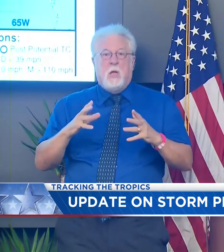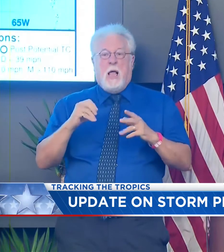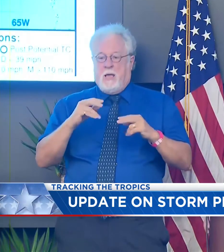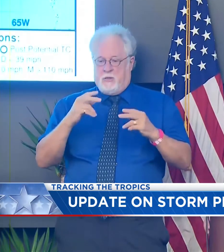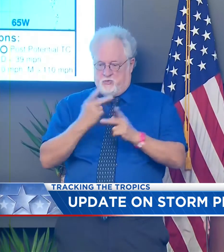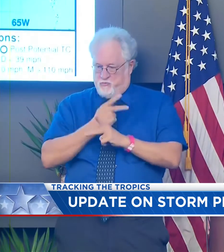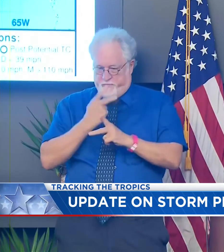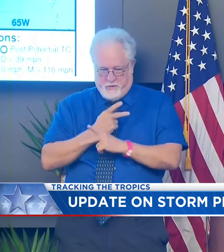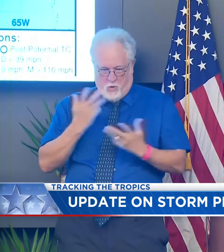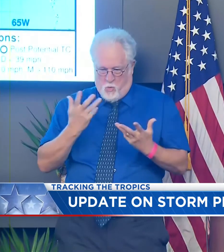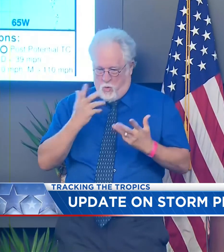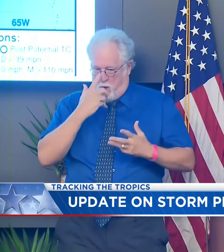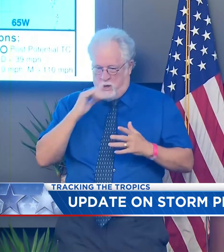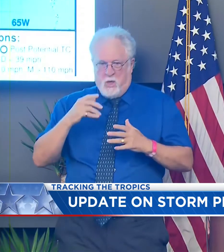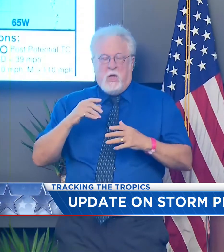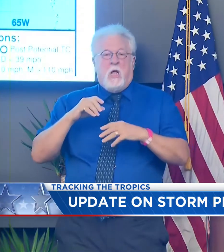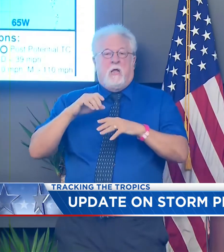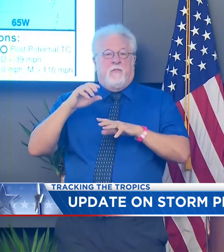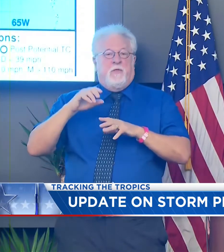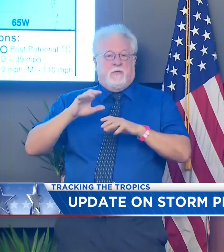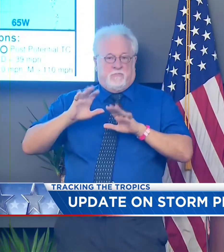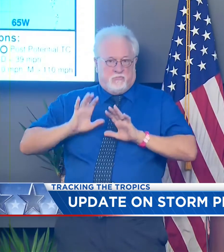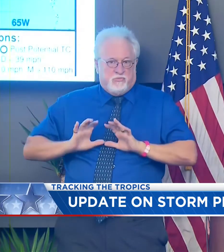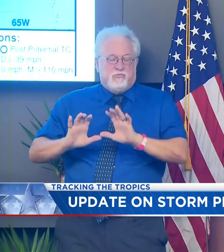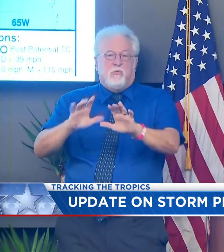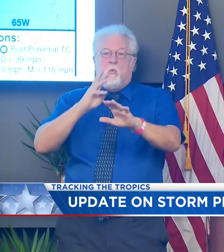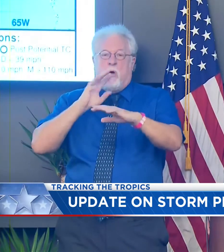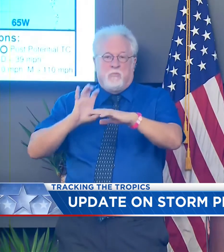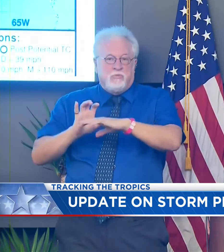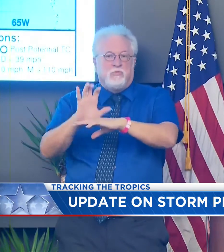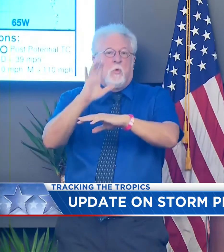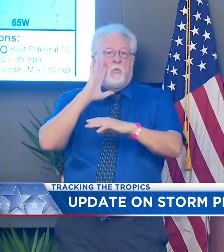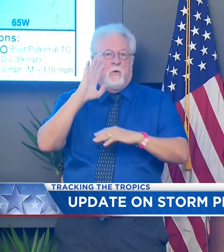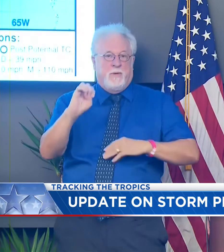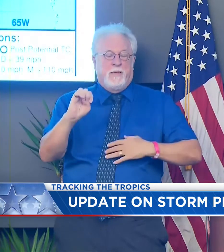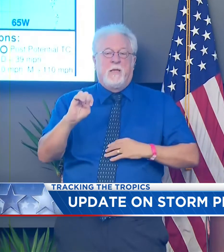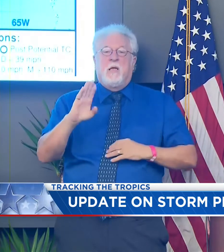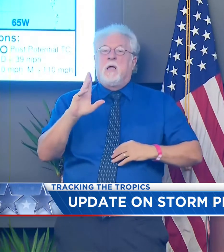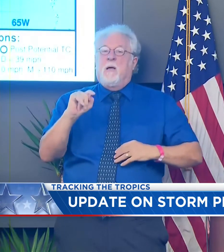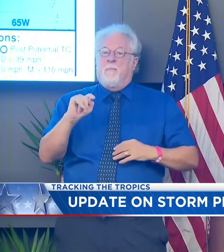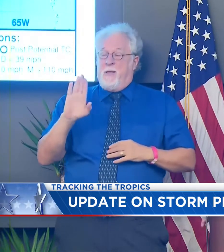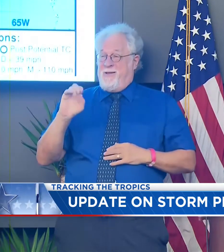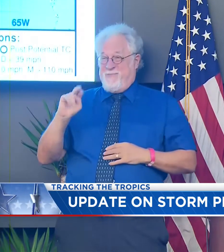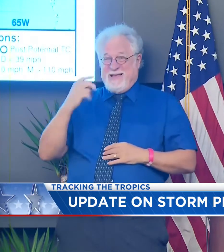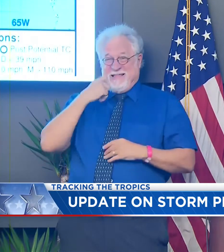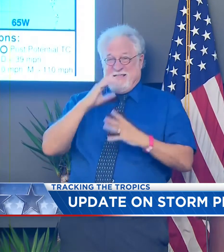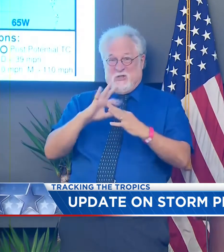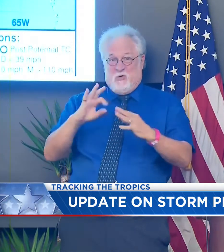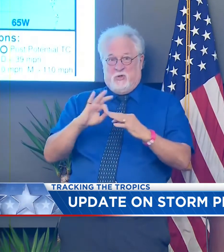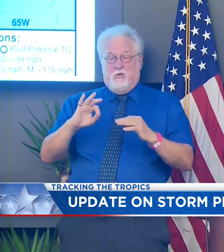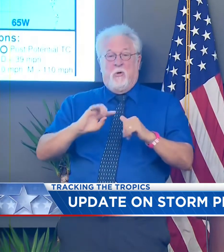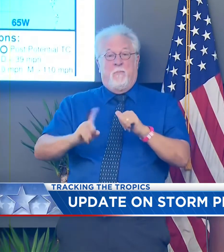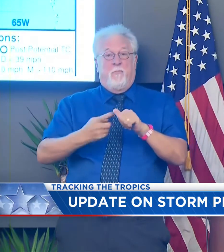NOT YET BEFORE THIS WEEK, HAD AN OCCASION TO NEED TO MODEL TWO STORMS COMING IN IN CLOSE PROXIMITY LIKE THIS AND TRYING TO FIGURE OUT WHAT THAT STORM